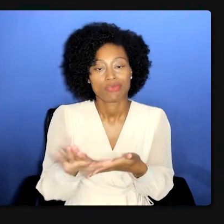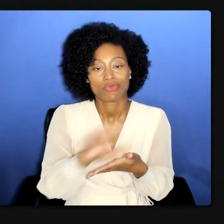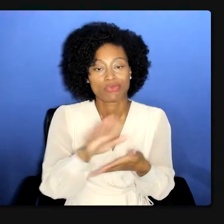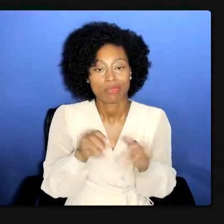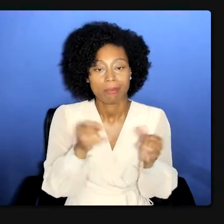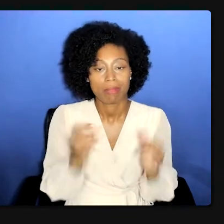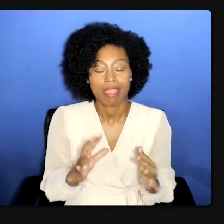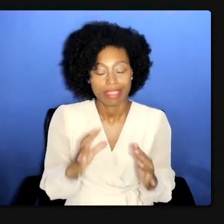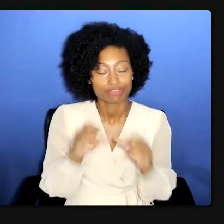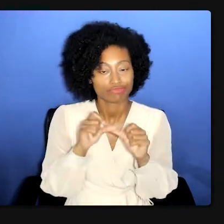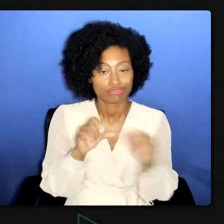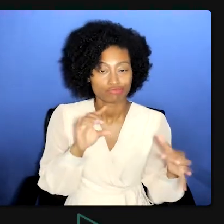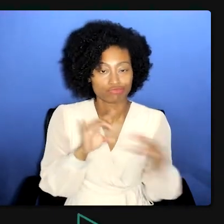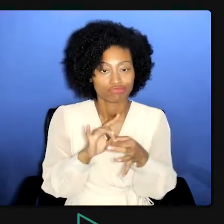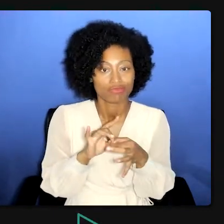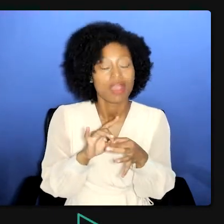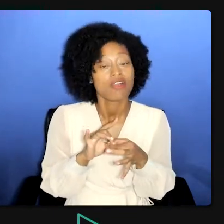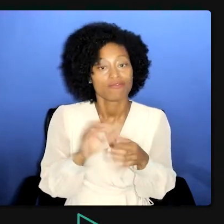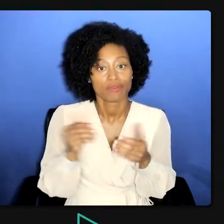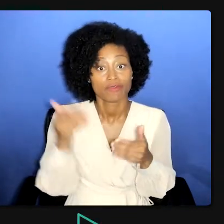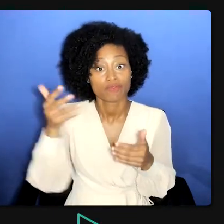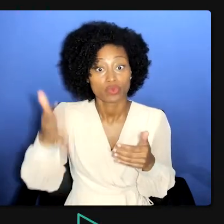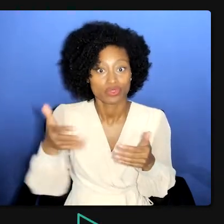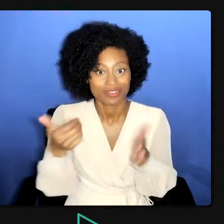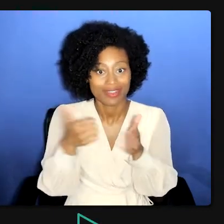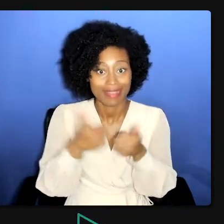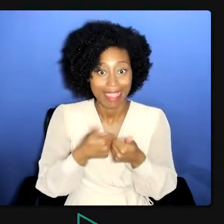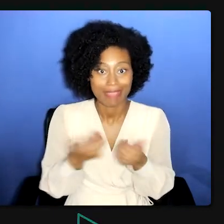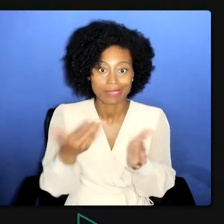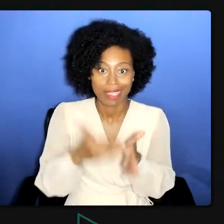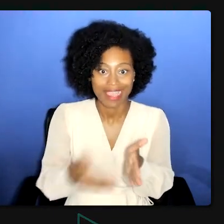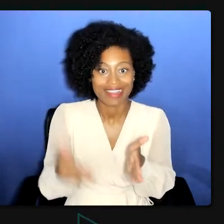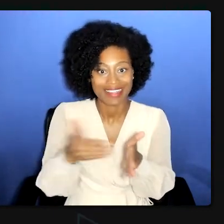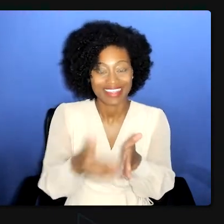come and come back to your game again and again. But as you deliver